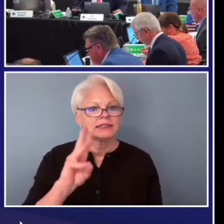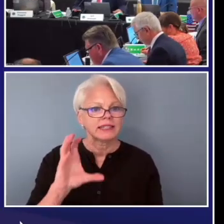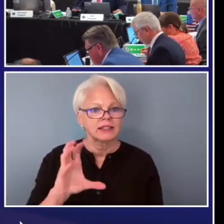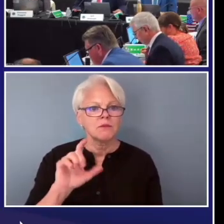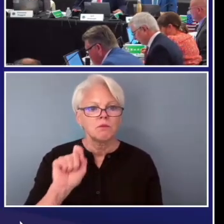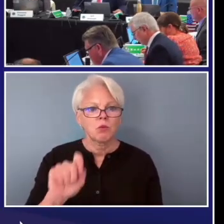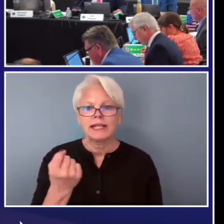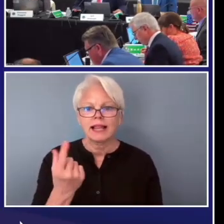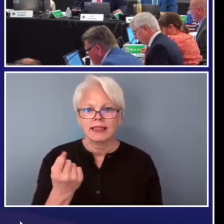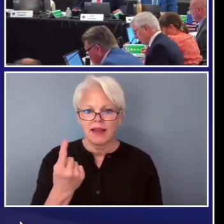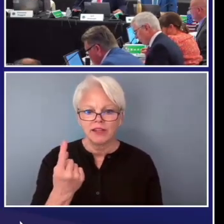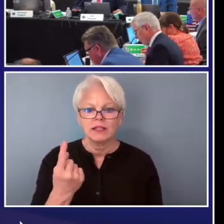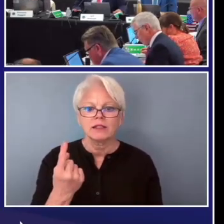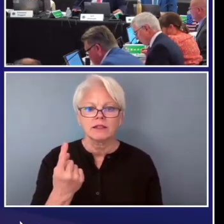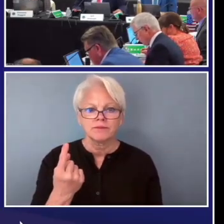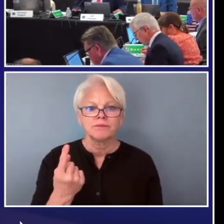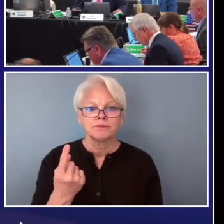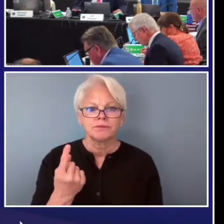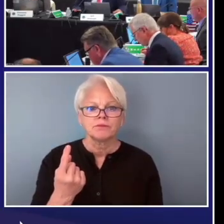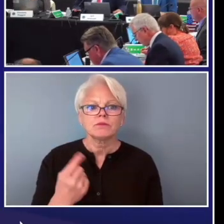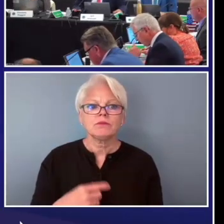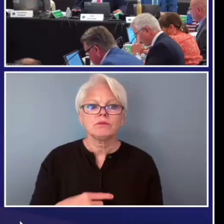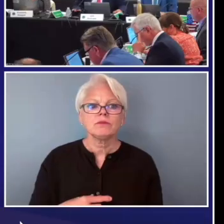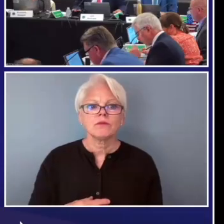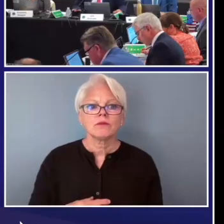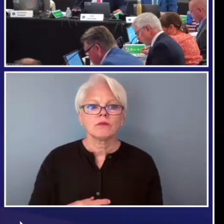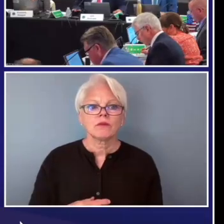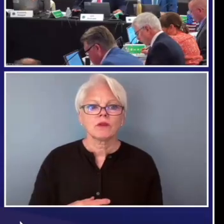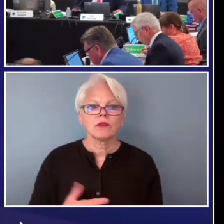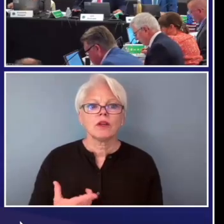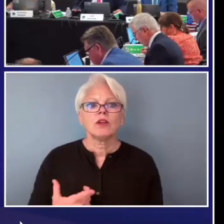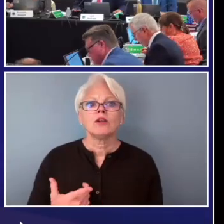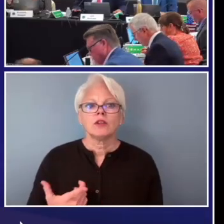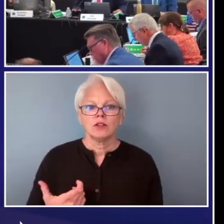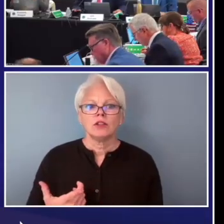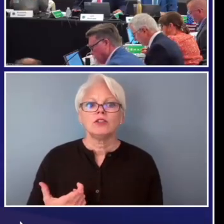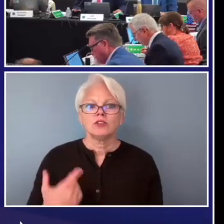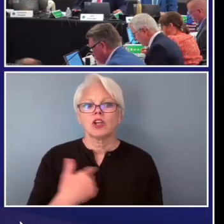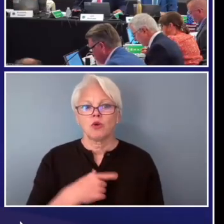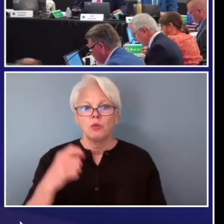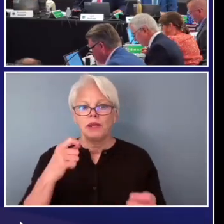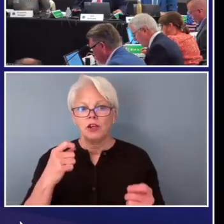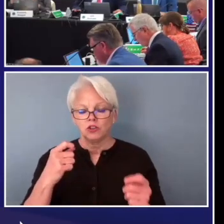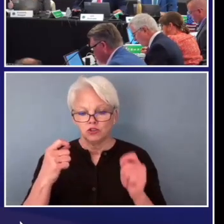Um, and what we're doing here is we are uh, making changes to correspond